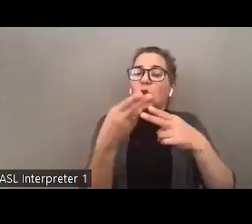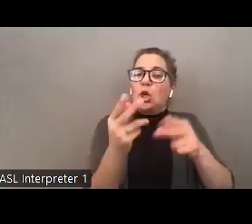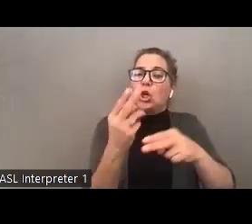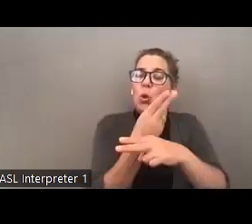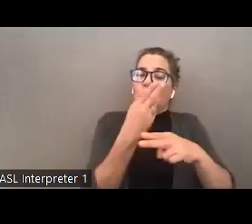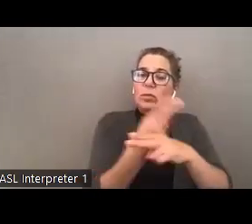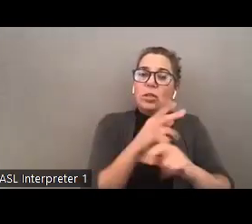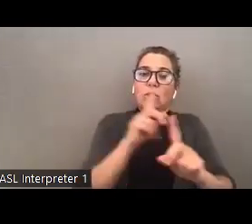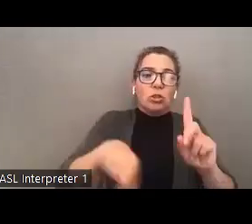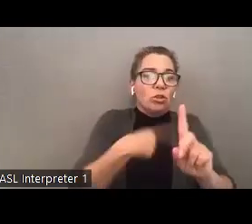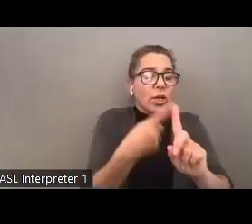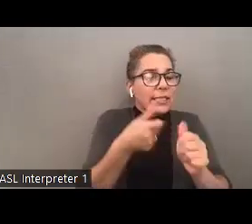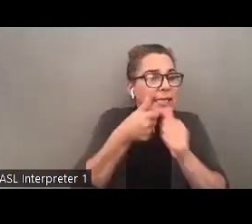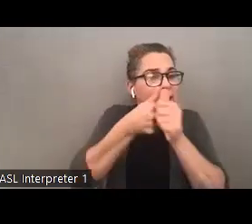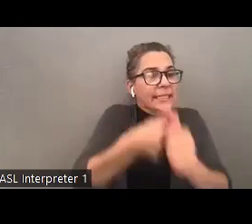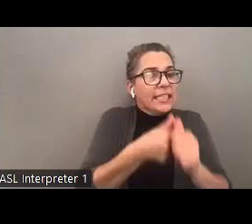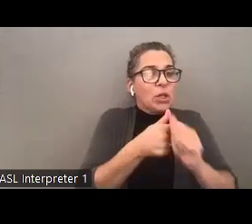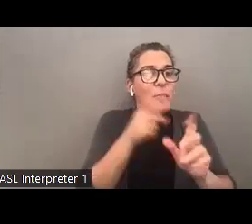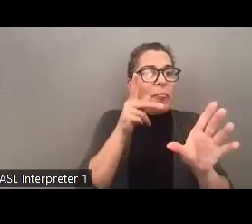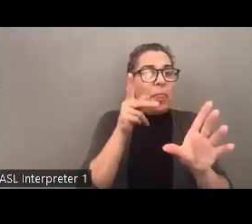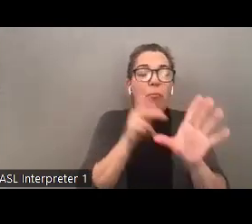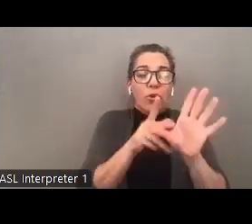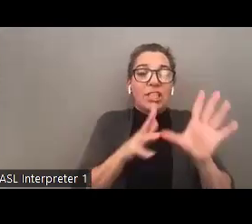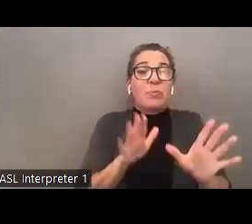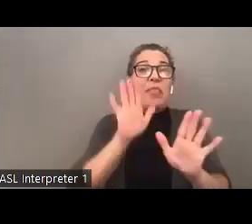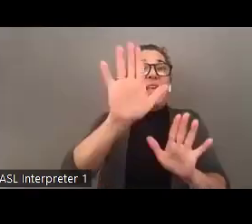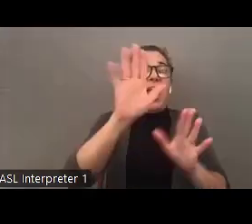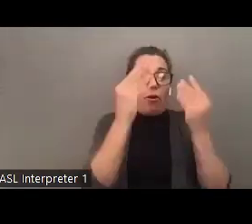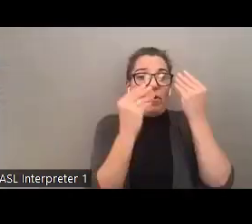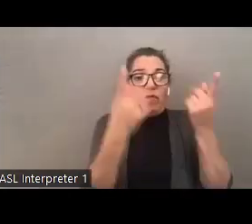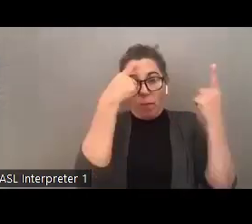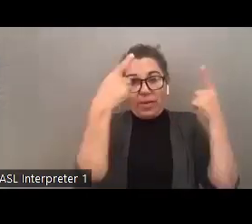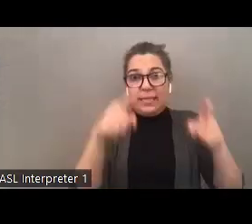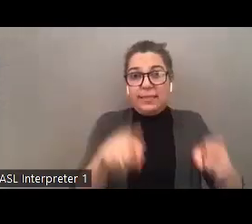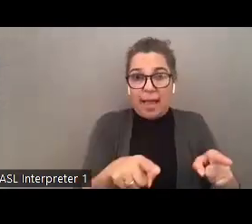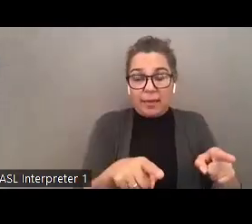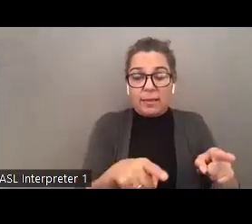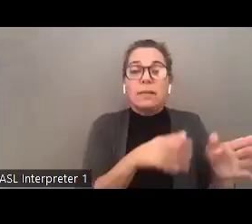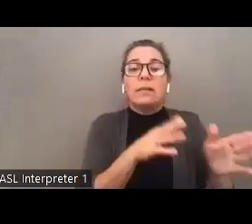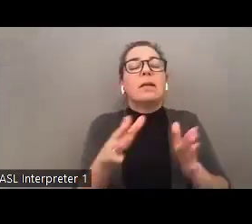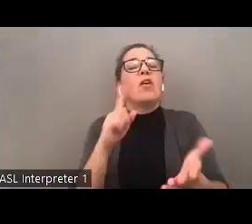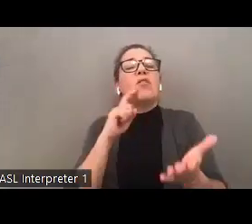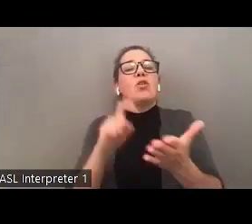that are consistent with participants' informed consent. The notice related to protecting privacy